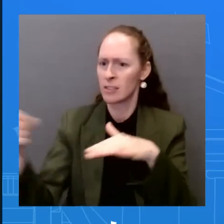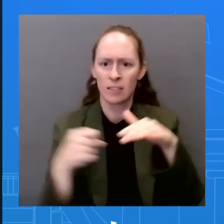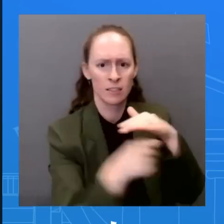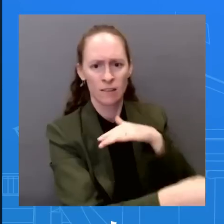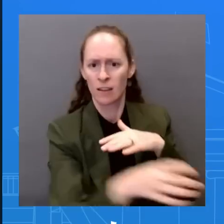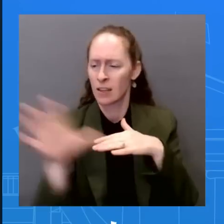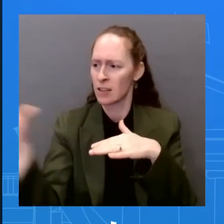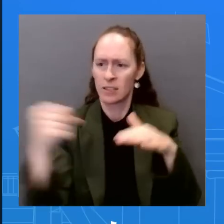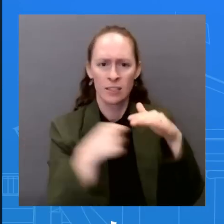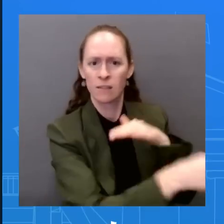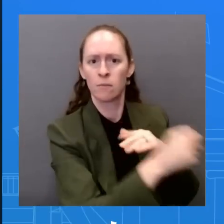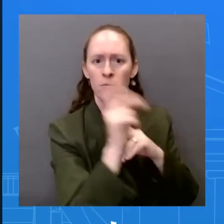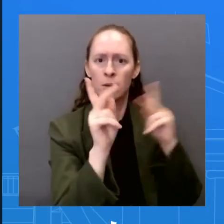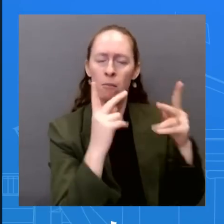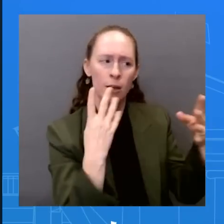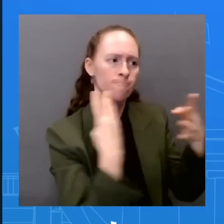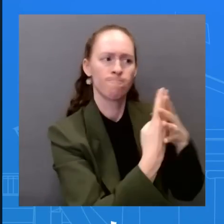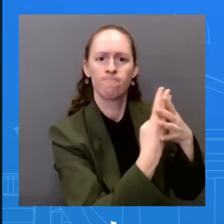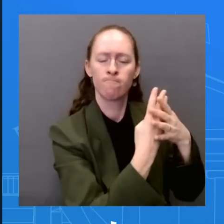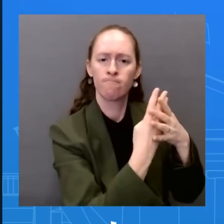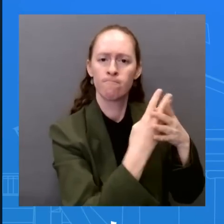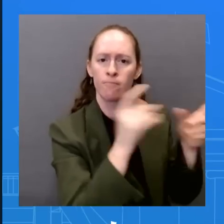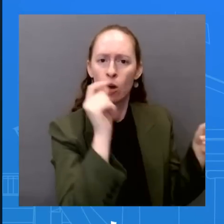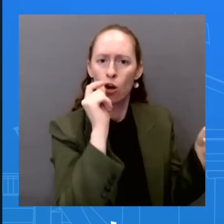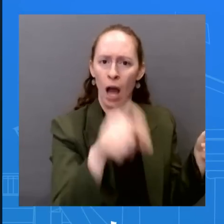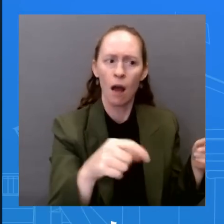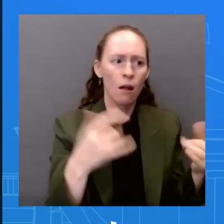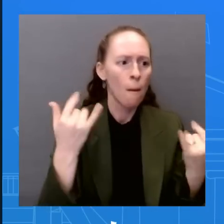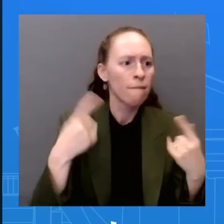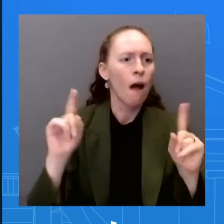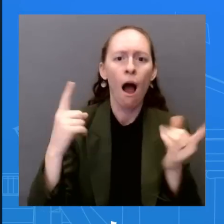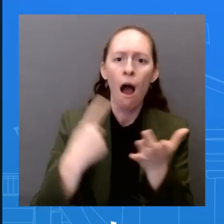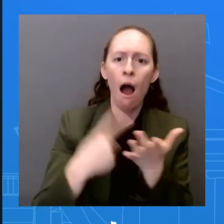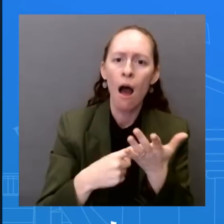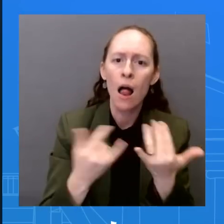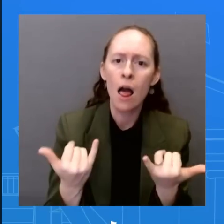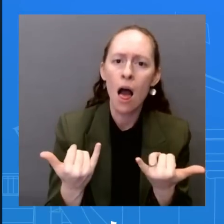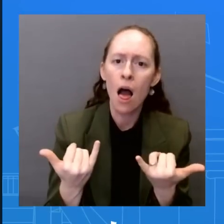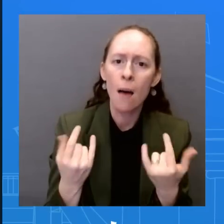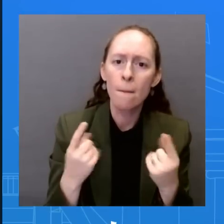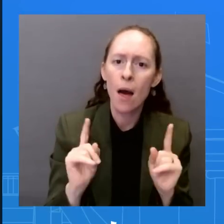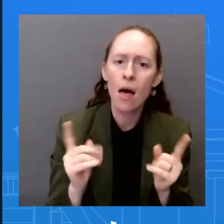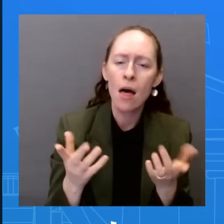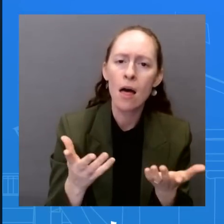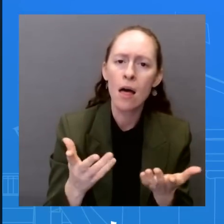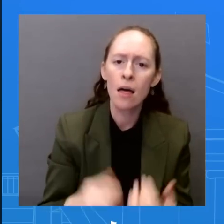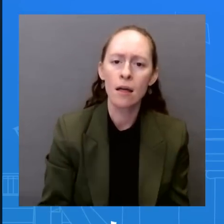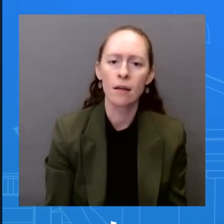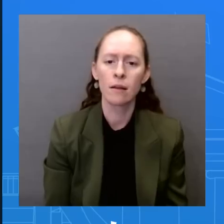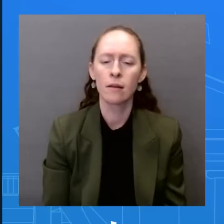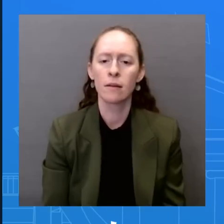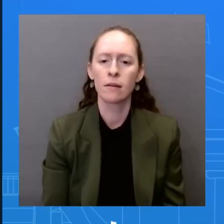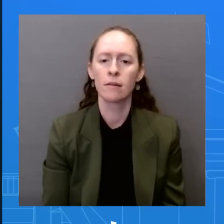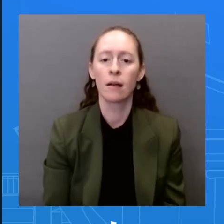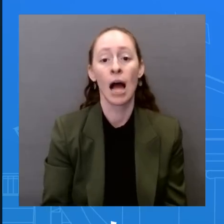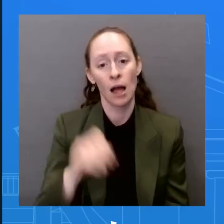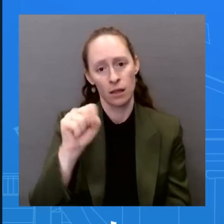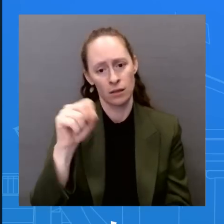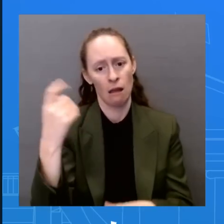it takes some time to do that. And, you know, don't have much more to say. It takes time to do that. I'm not going to go into our process.